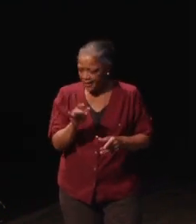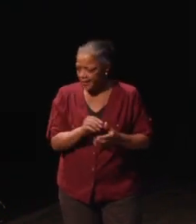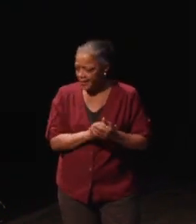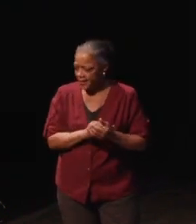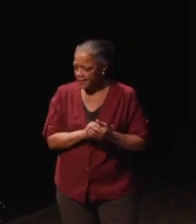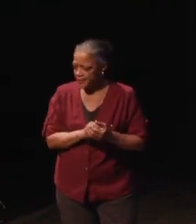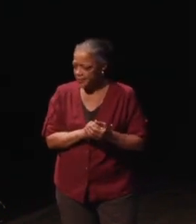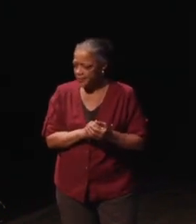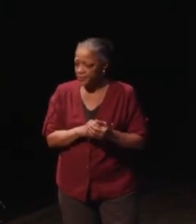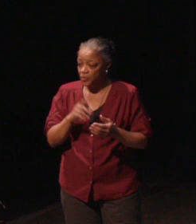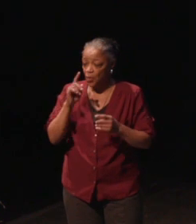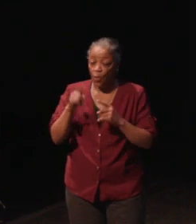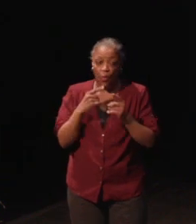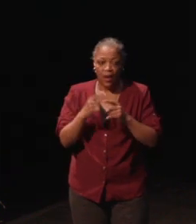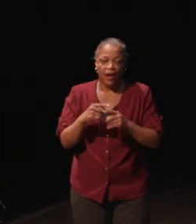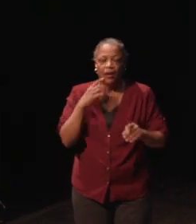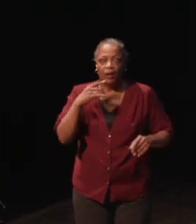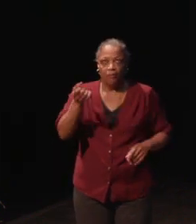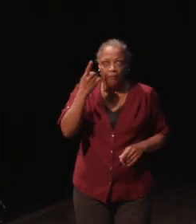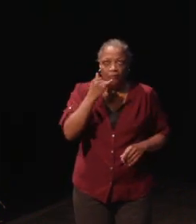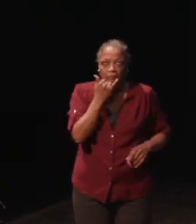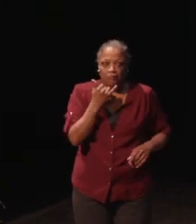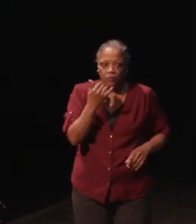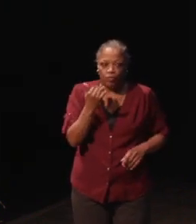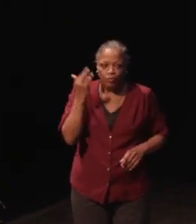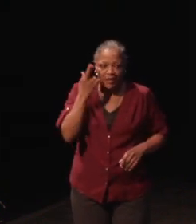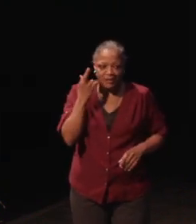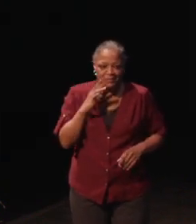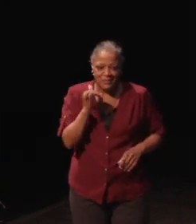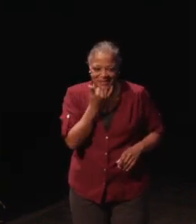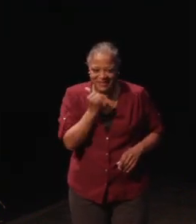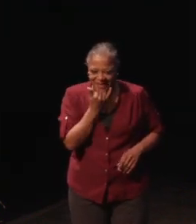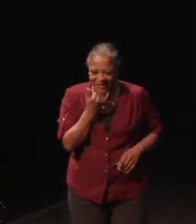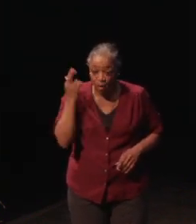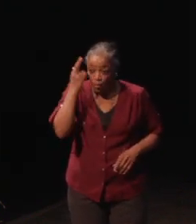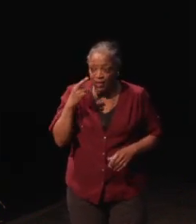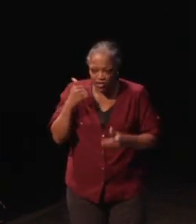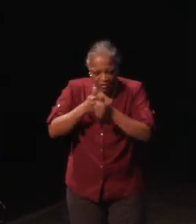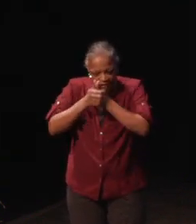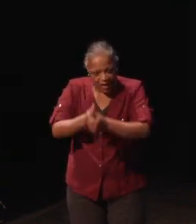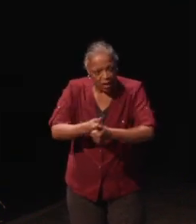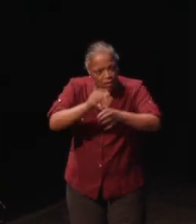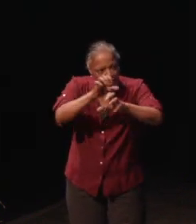And once I came to my senses, I realized I really should follow these conventions